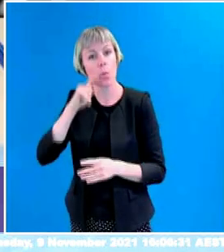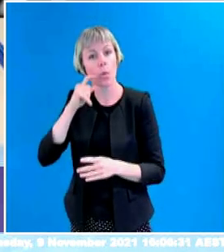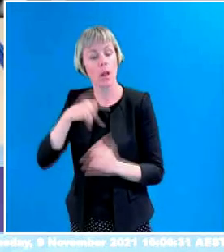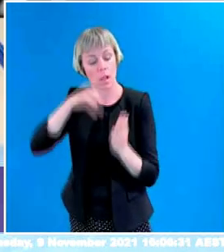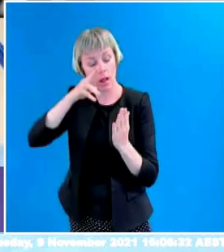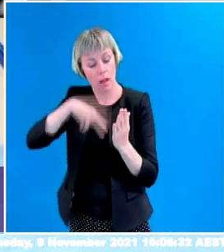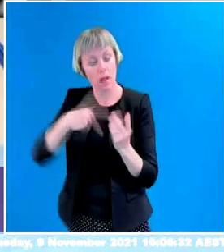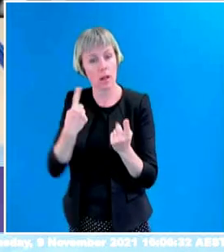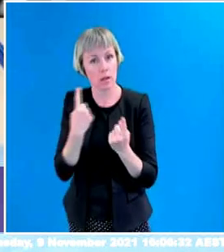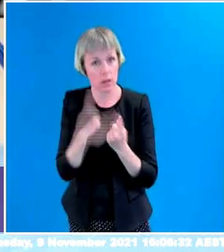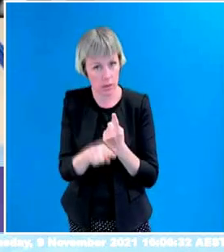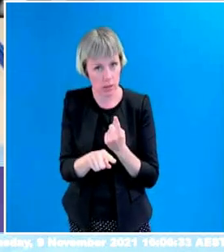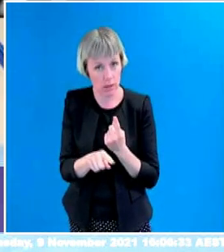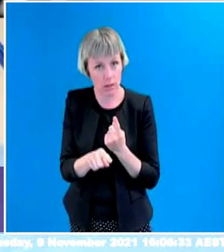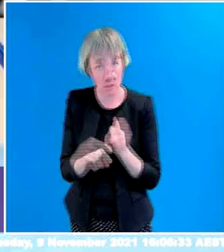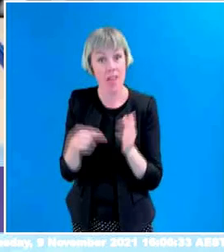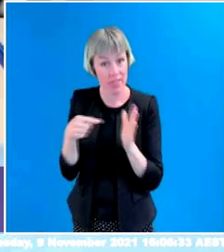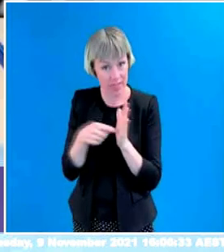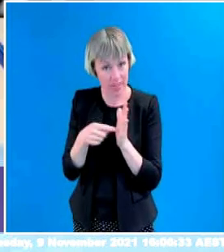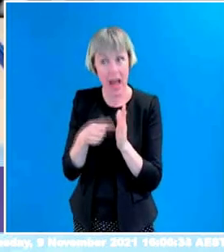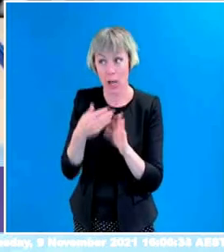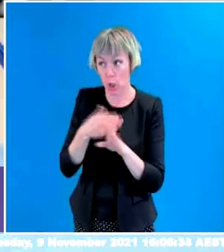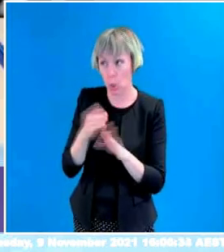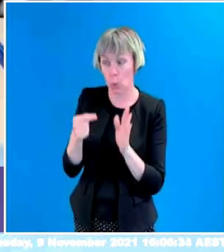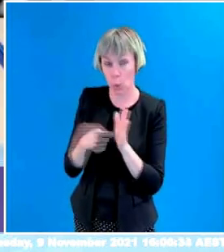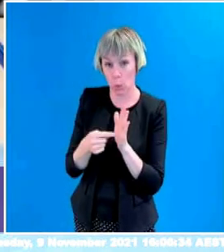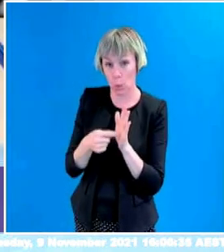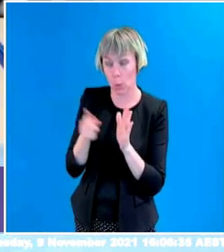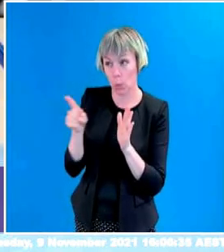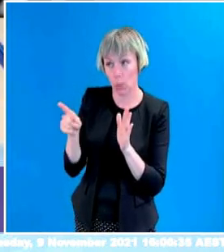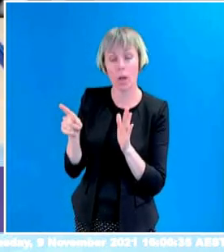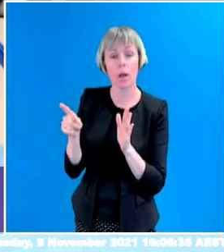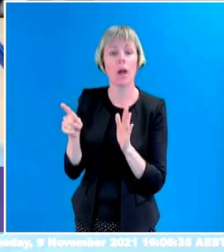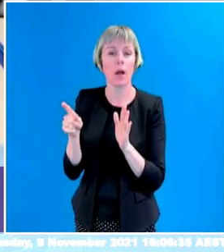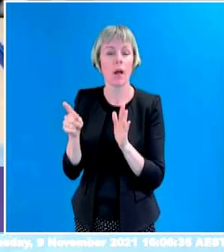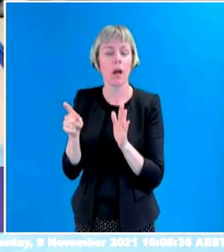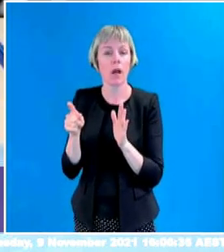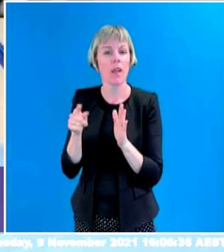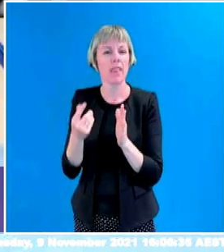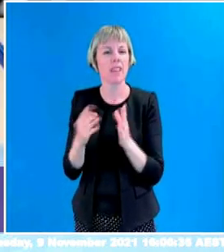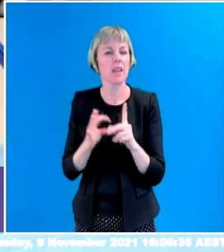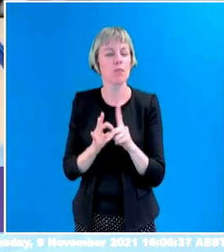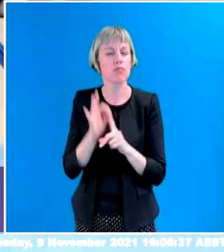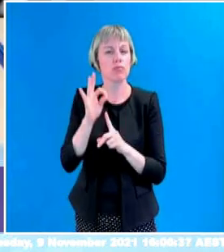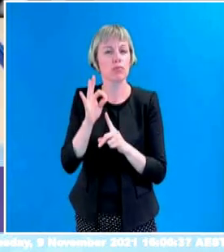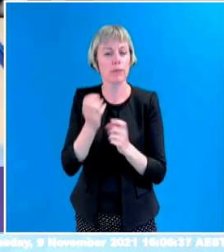component around outcomes measurement and data collection and intention for a